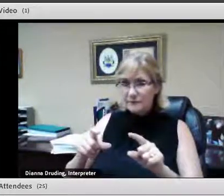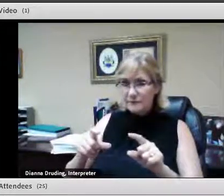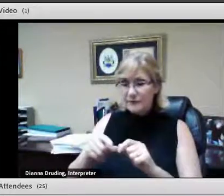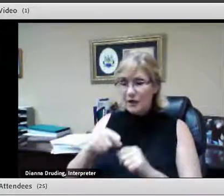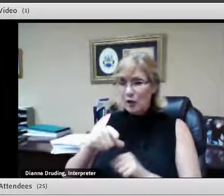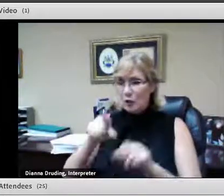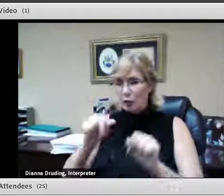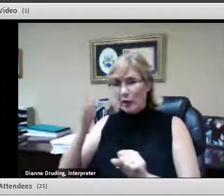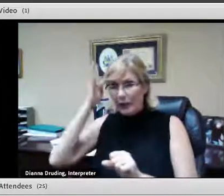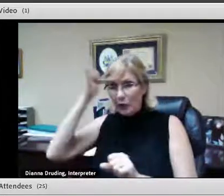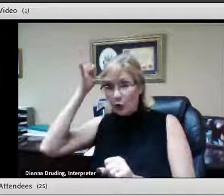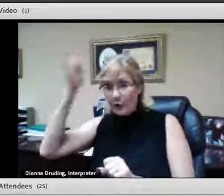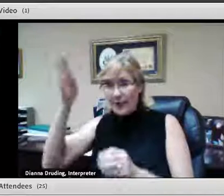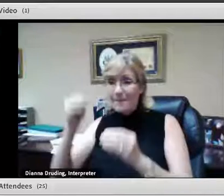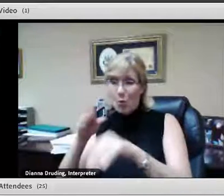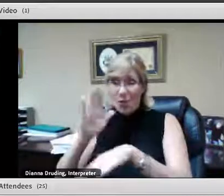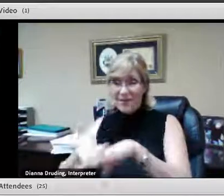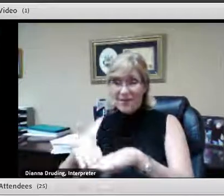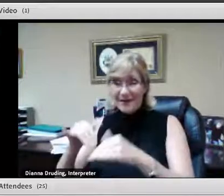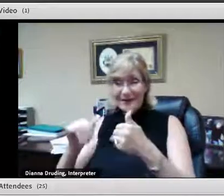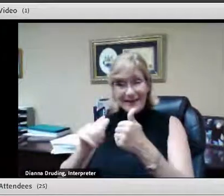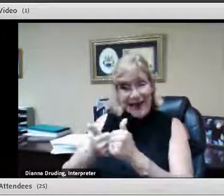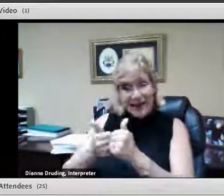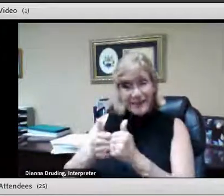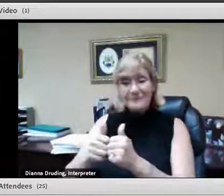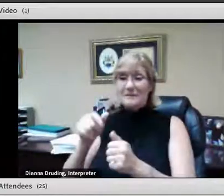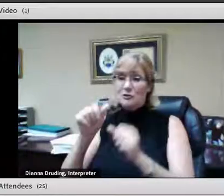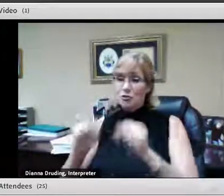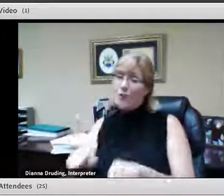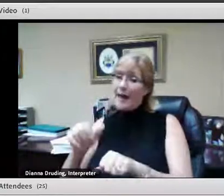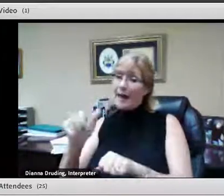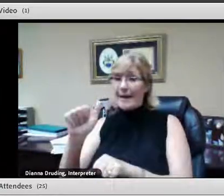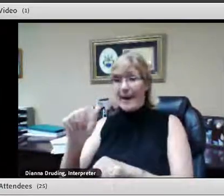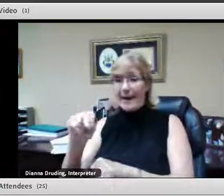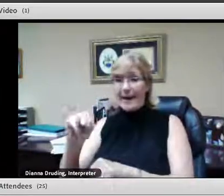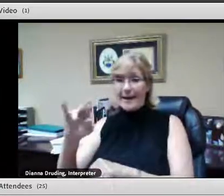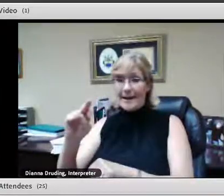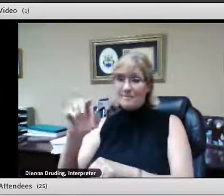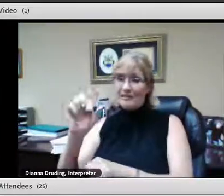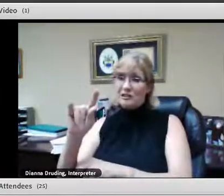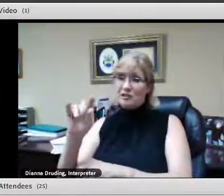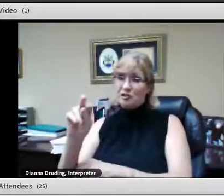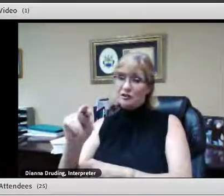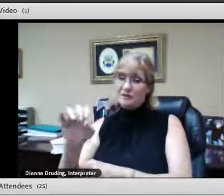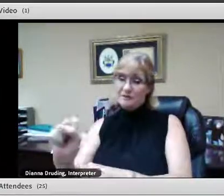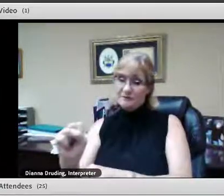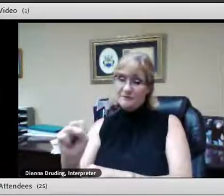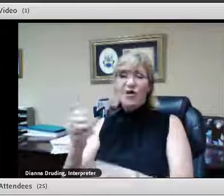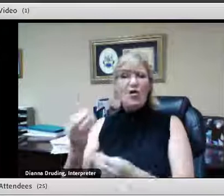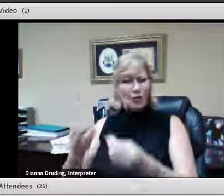You can create more than just games. You can create animations. And like I said, there's a whole social network behind it where kids can comment,